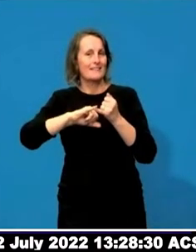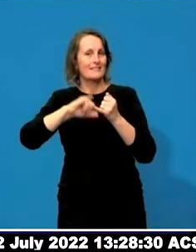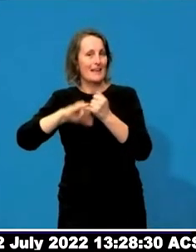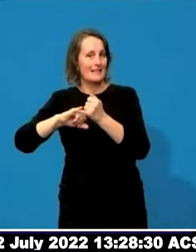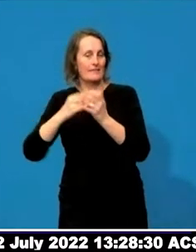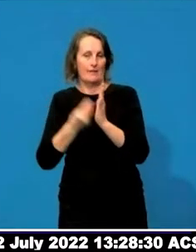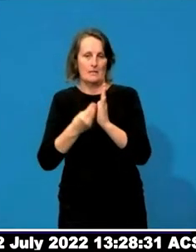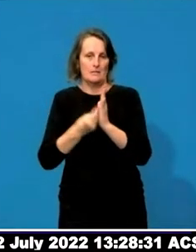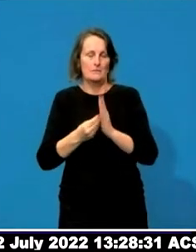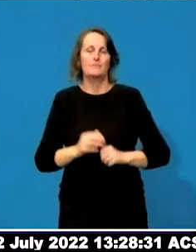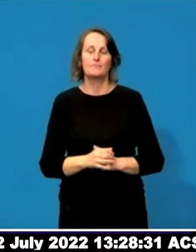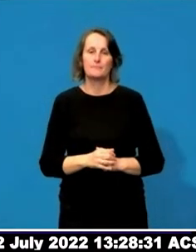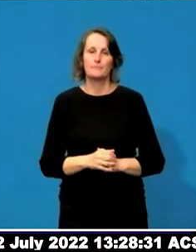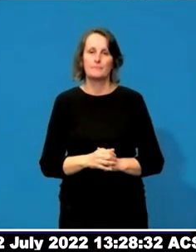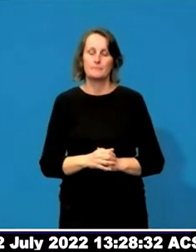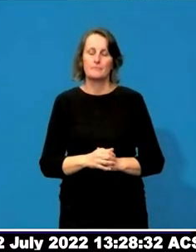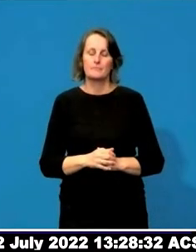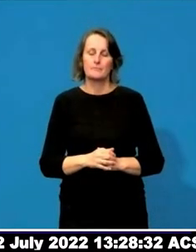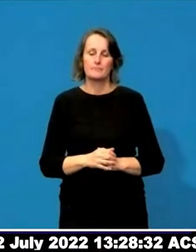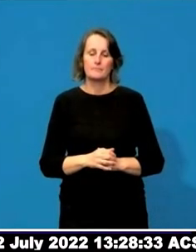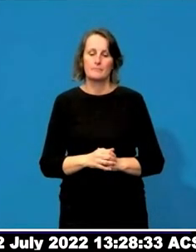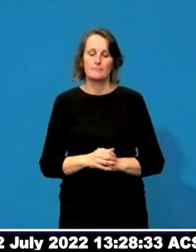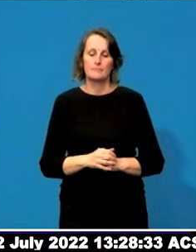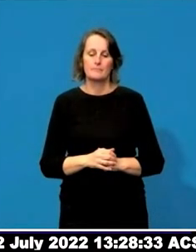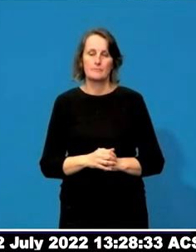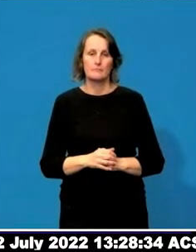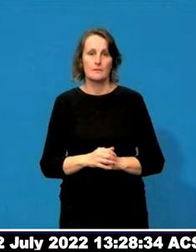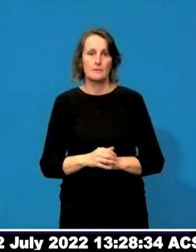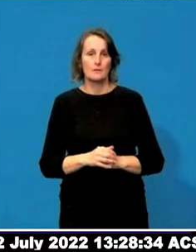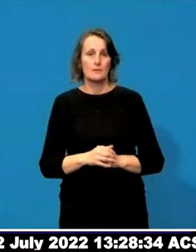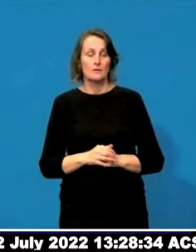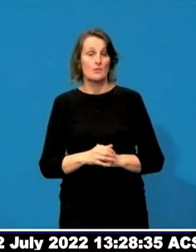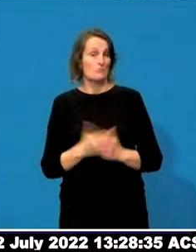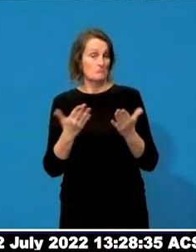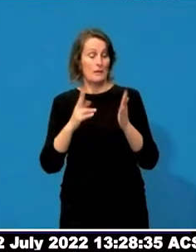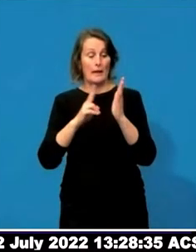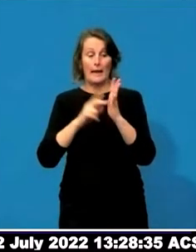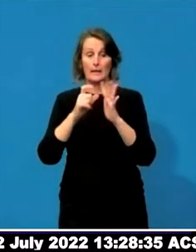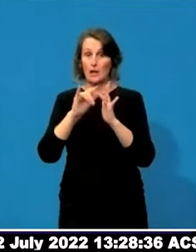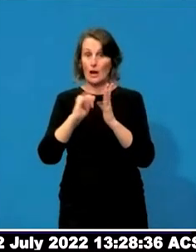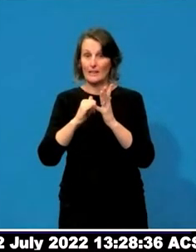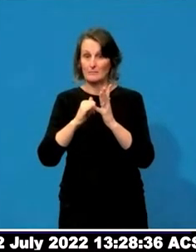MS McMAHON: And who funded the Tjungu team prior to the NDIS rollout? MS McRAE: Yep.